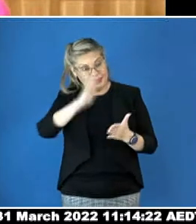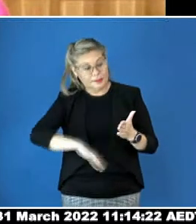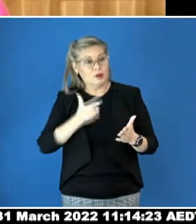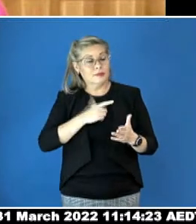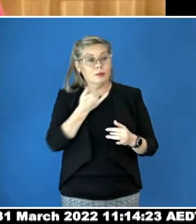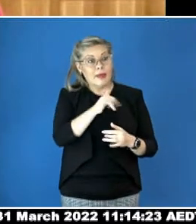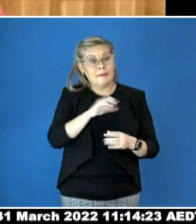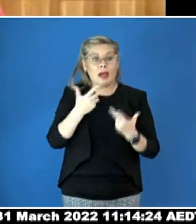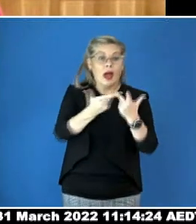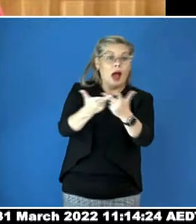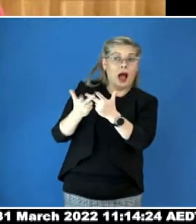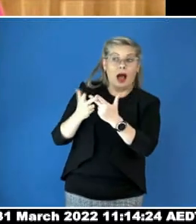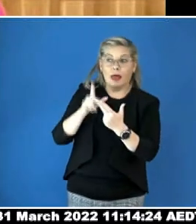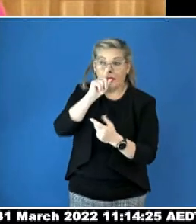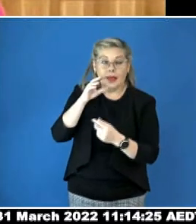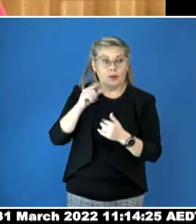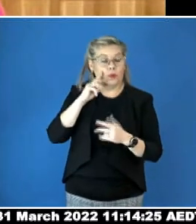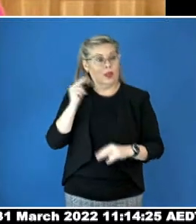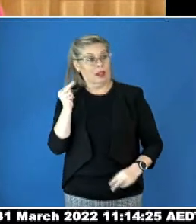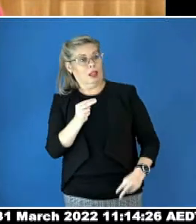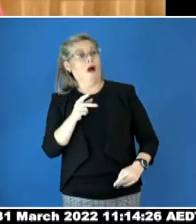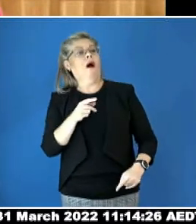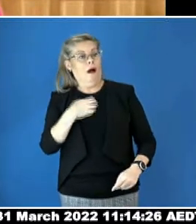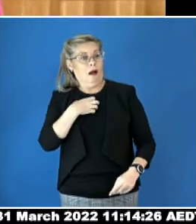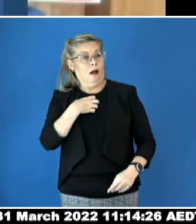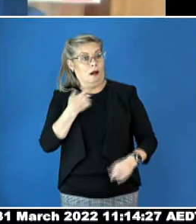other people feel that they can tell -- The Royal Commission, yep.